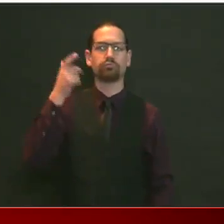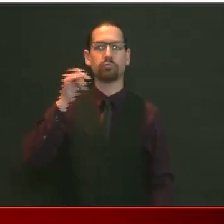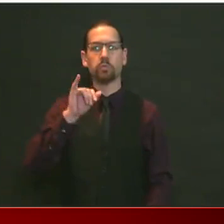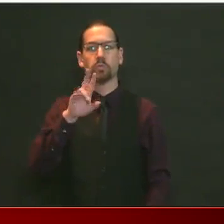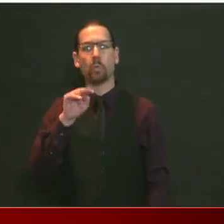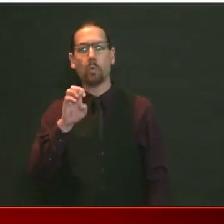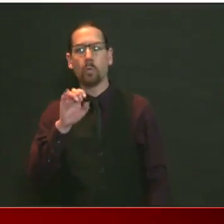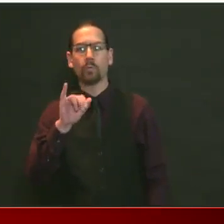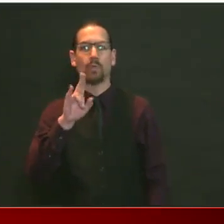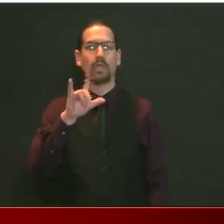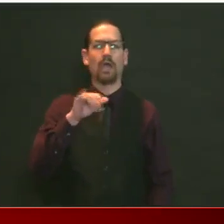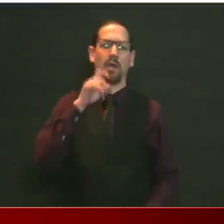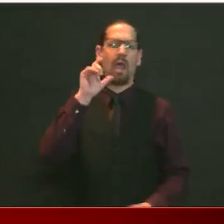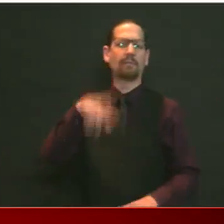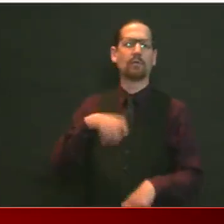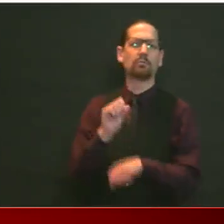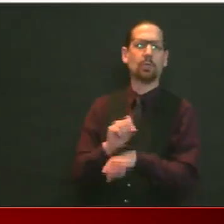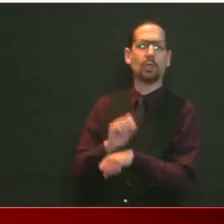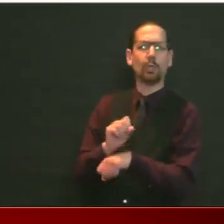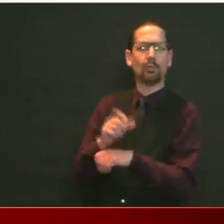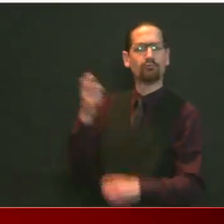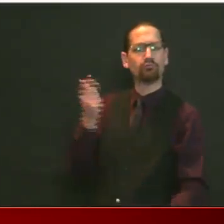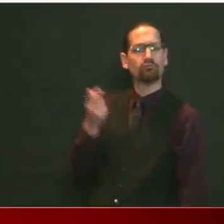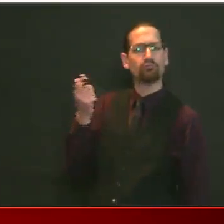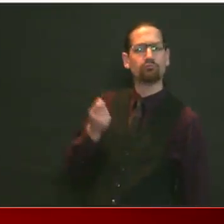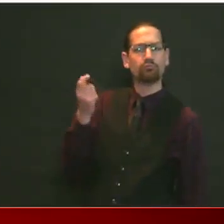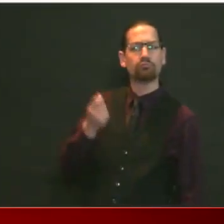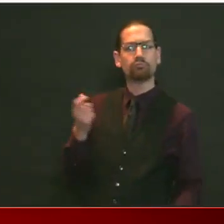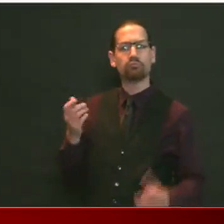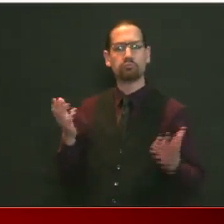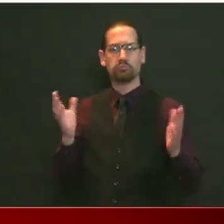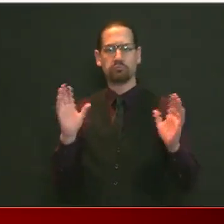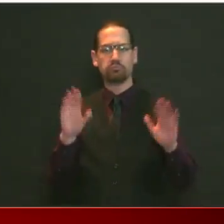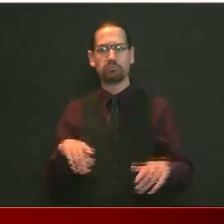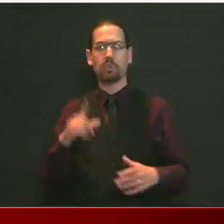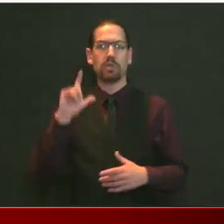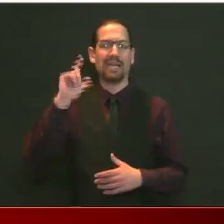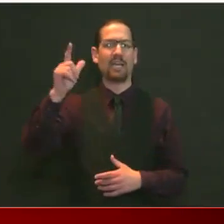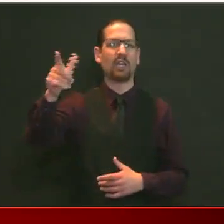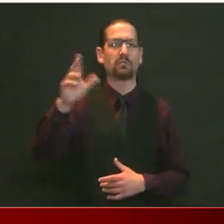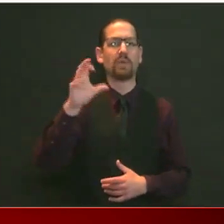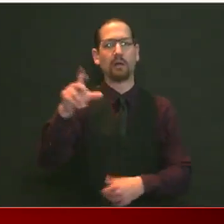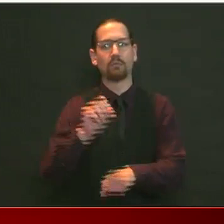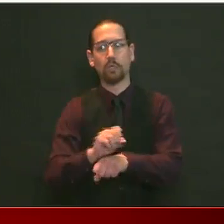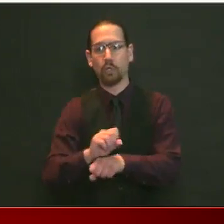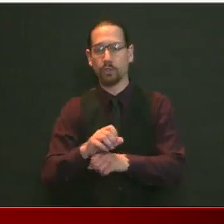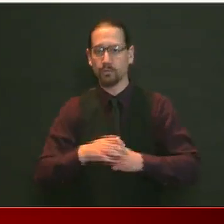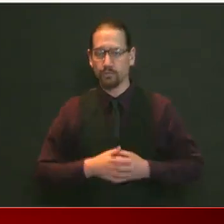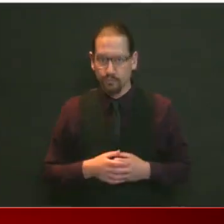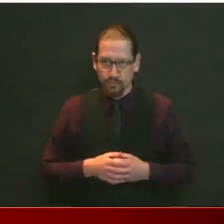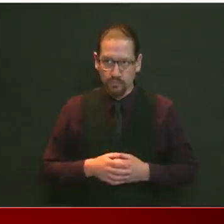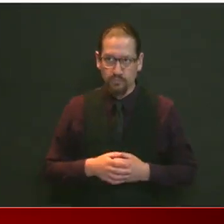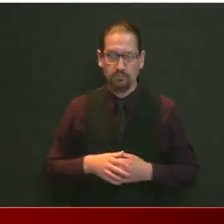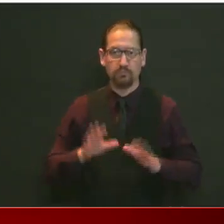THE NUMBER WILL REMAIN THAT WAY FOR MAY, JUNE, JULY UNTIL THE MONEY RUNS OUT. COUPLE OF THINGS ON THAT.